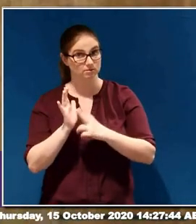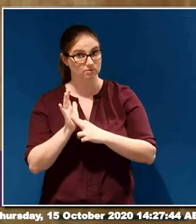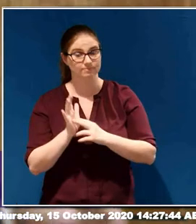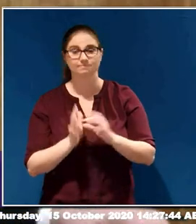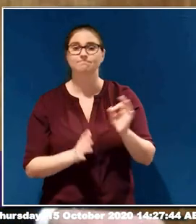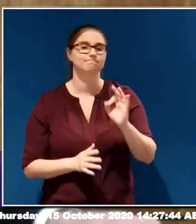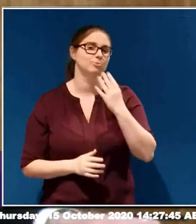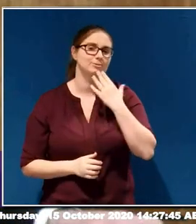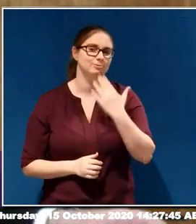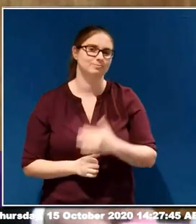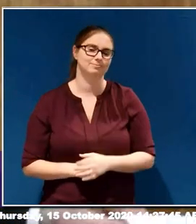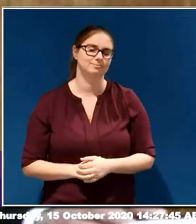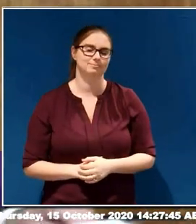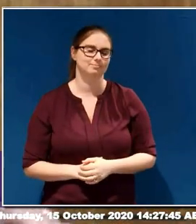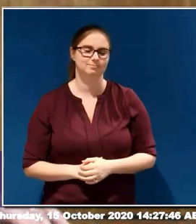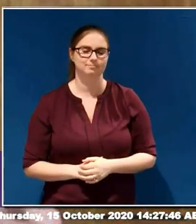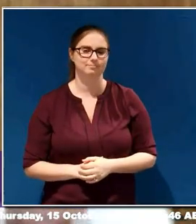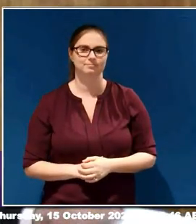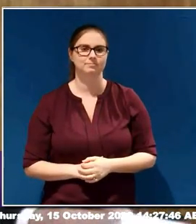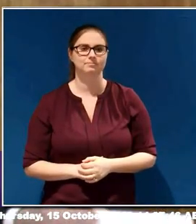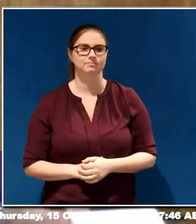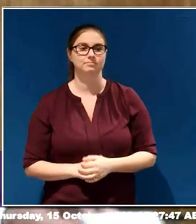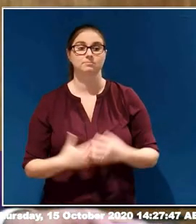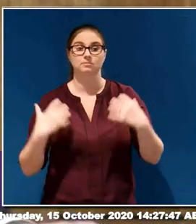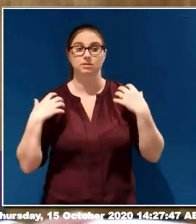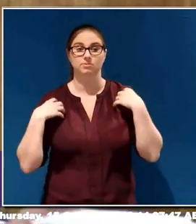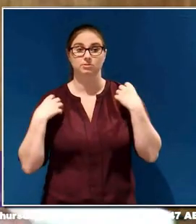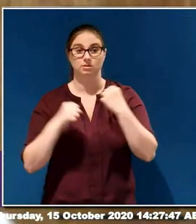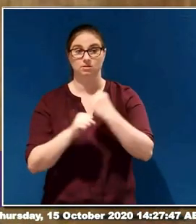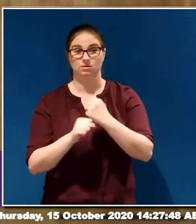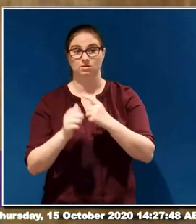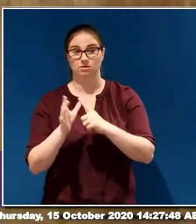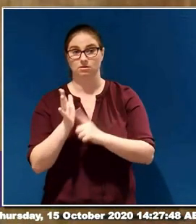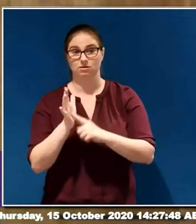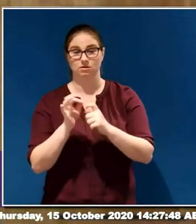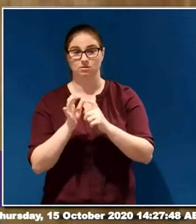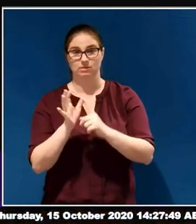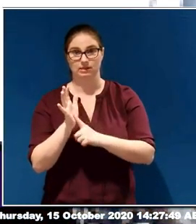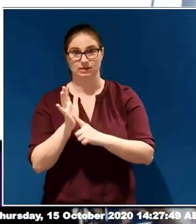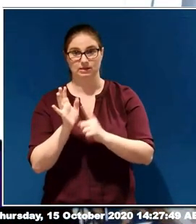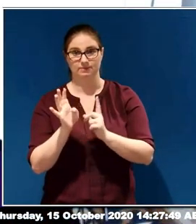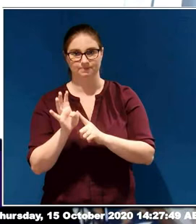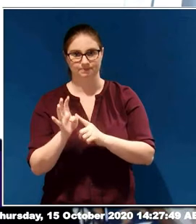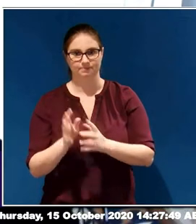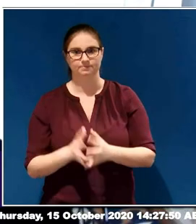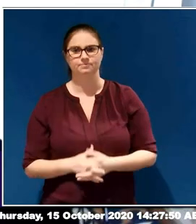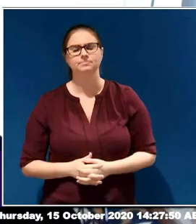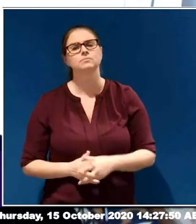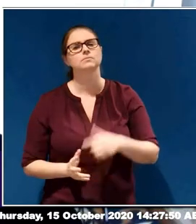And Commissioner Galbally? I just wanted to ask the question about the student going